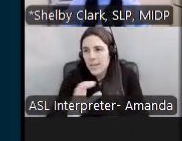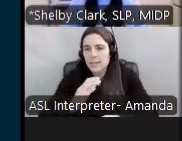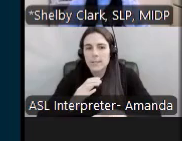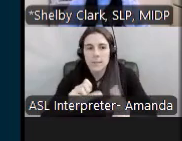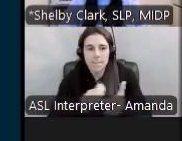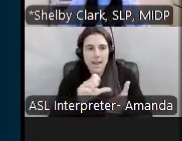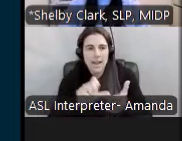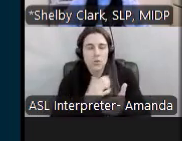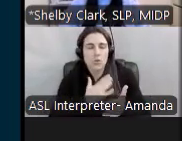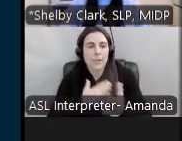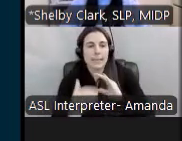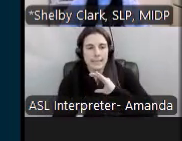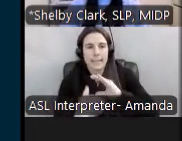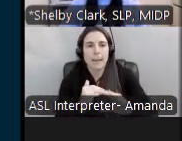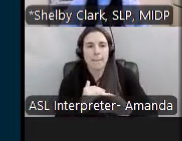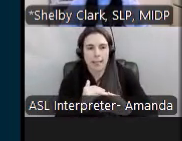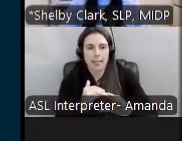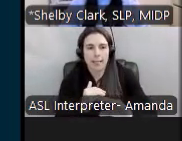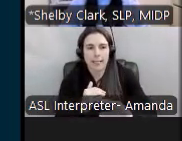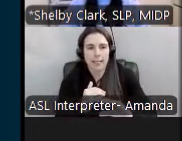Email us again at early echo@usu.edu